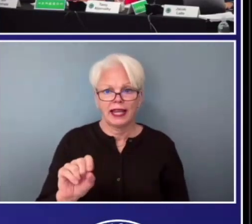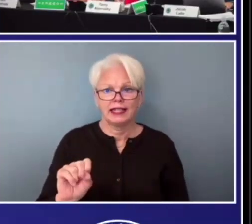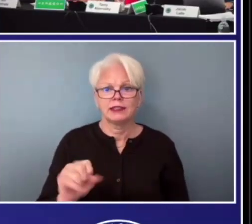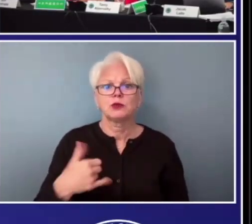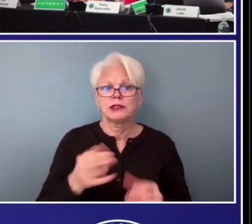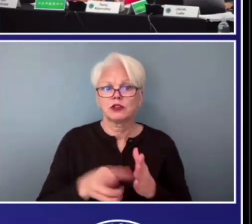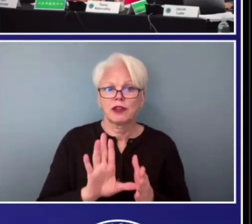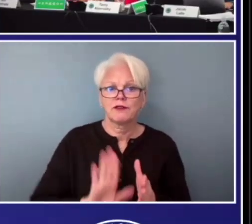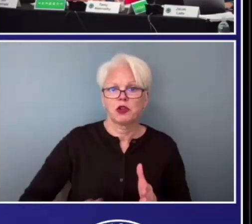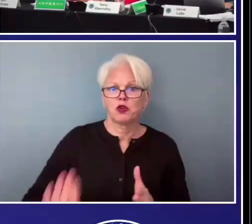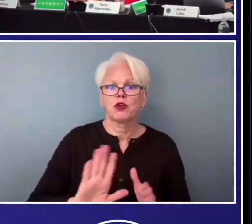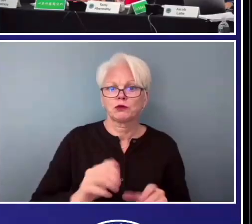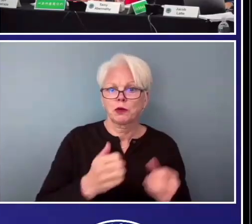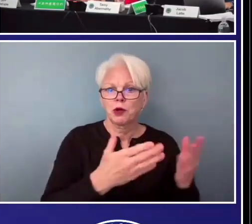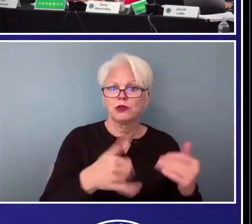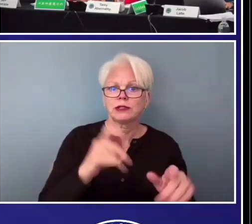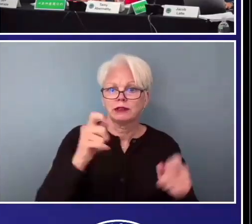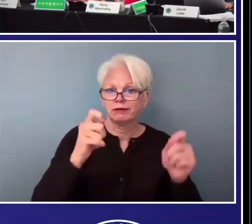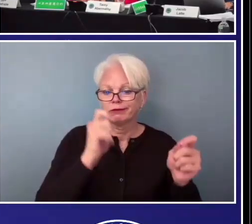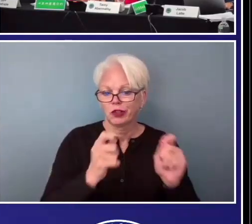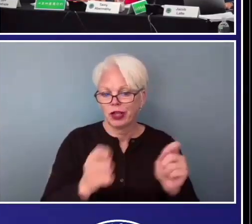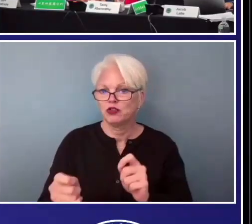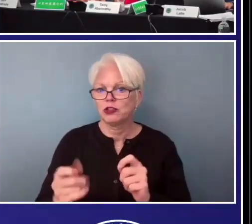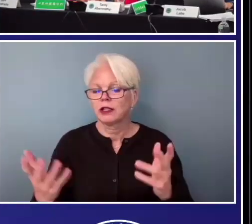your proposals and still making changes, so, yeah. I just wanted to make sure. Thank you.